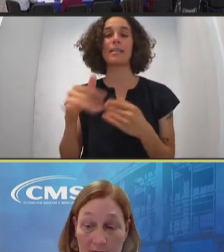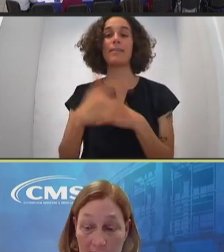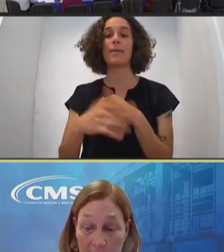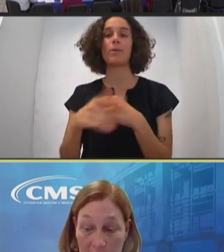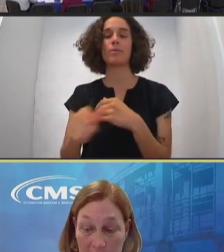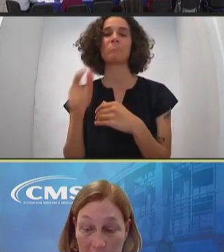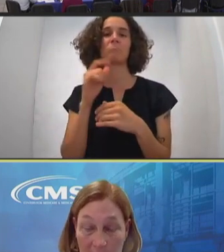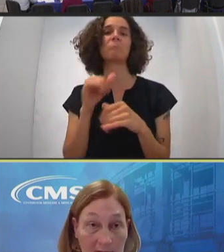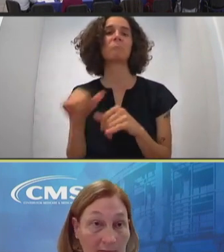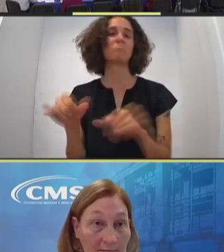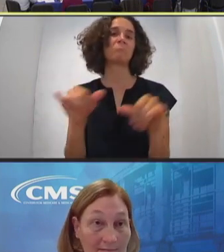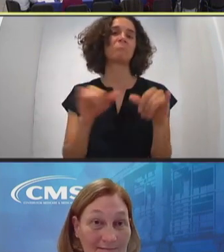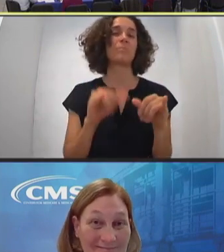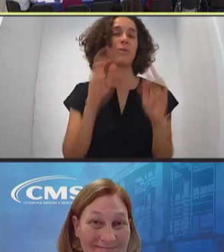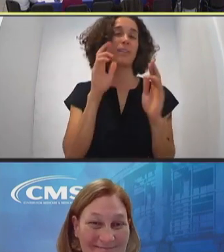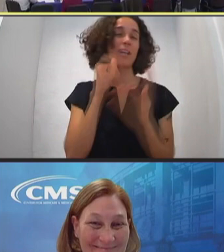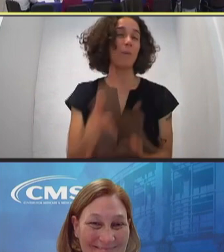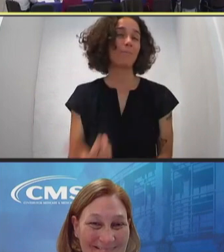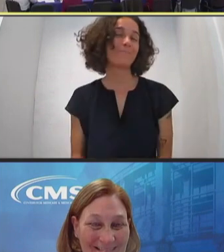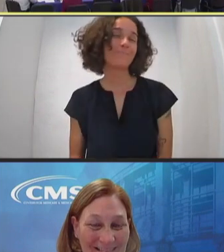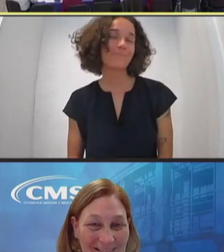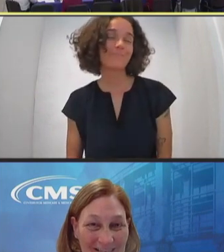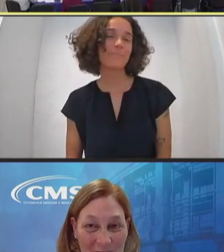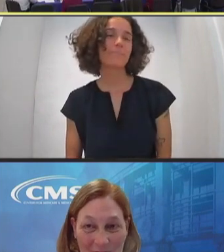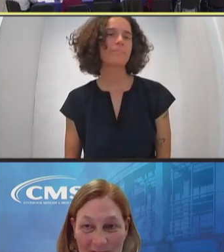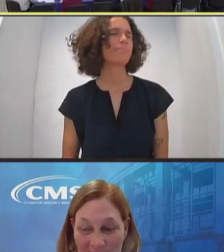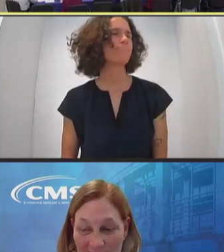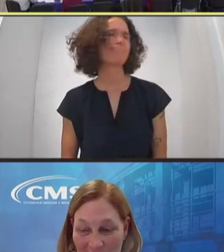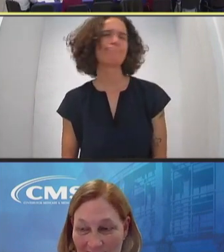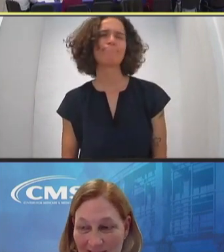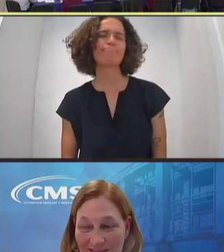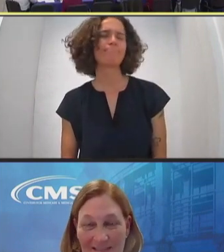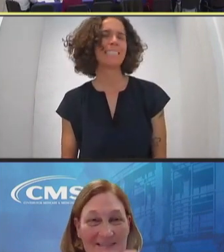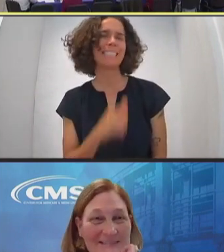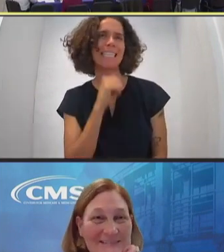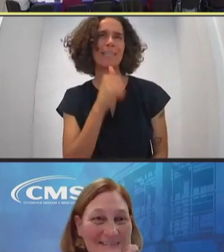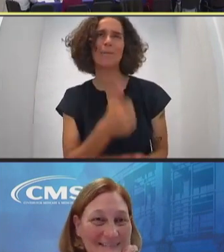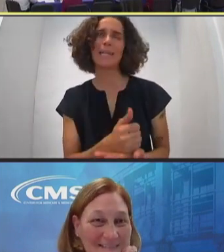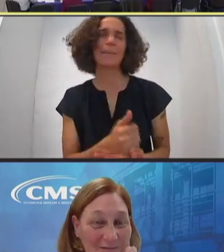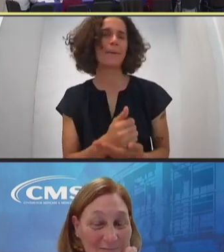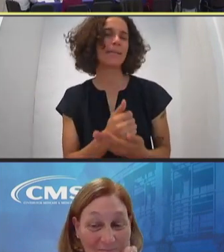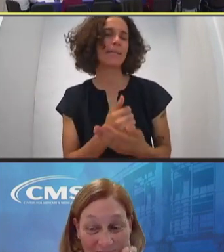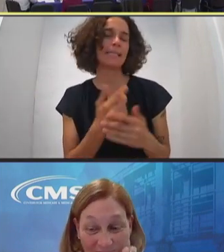Mitch Rothholz: Not [unintelligible] but the reason I'm raising it, Mary Beth,